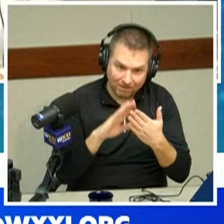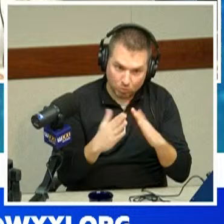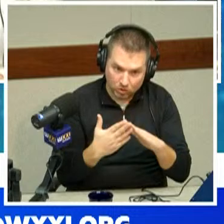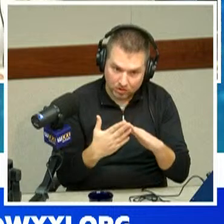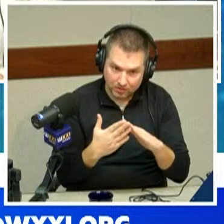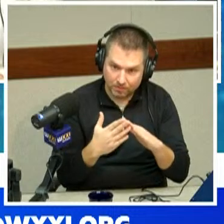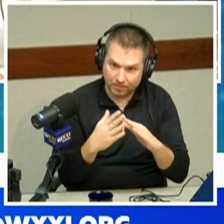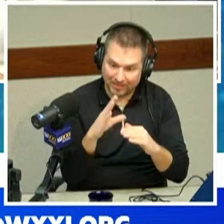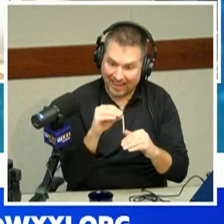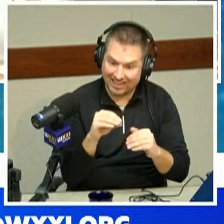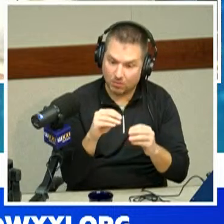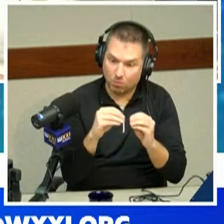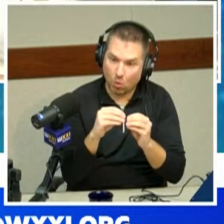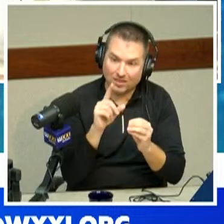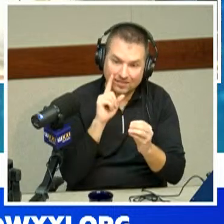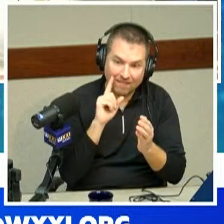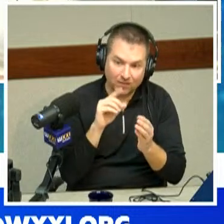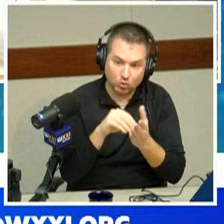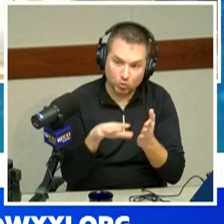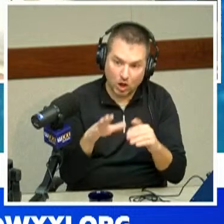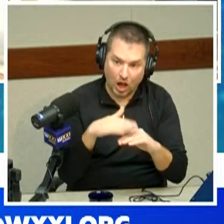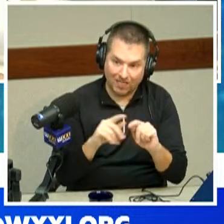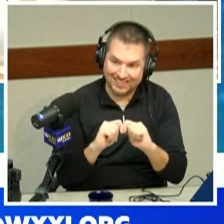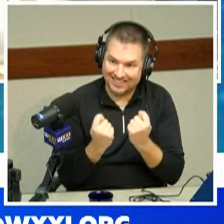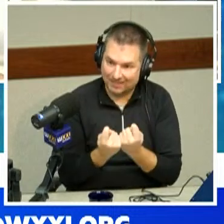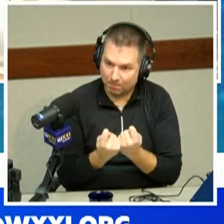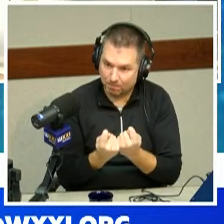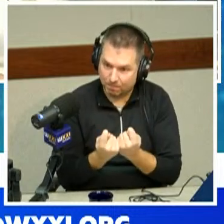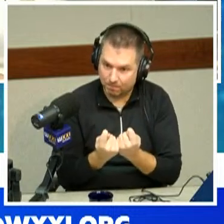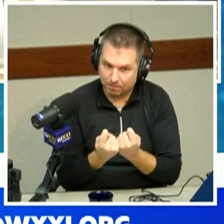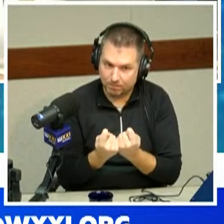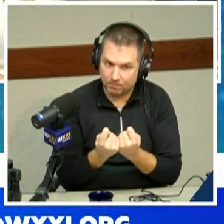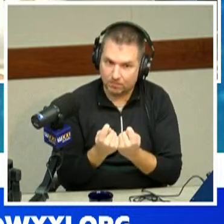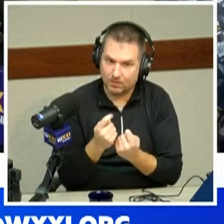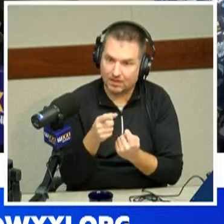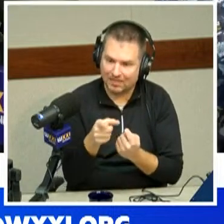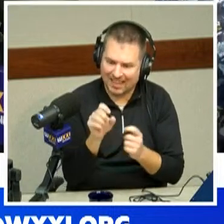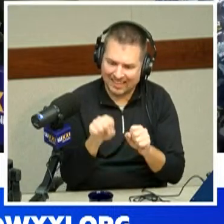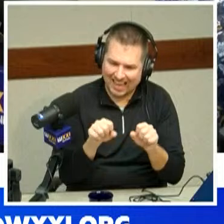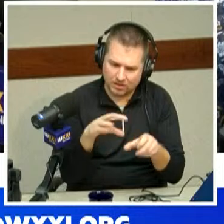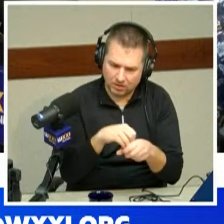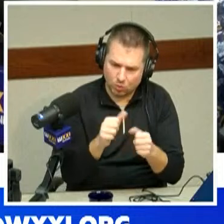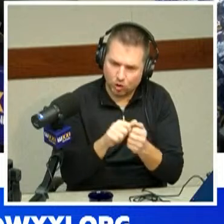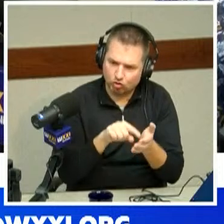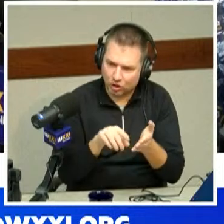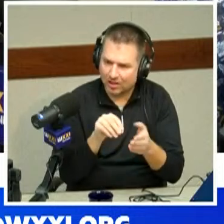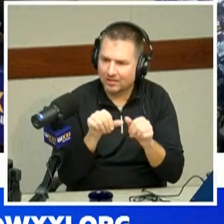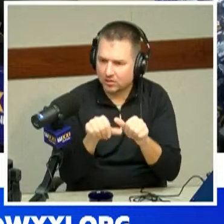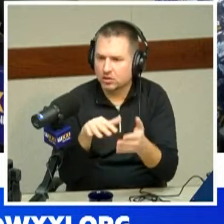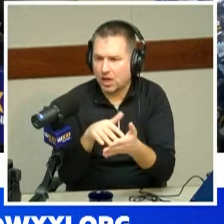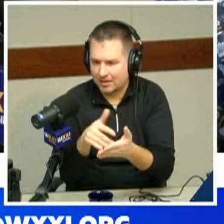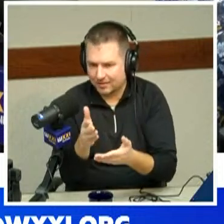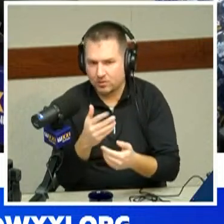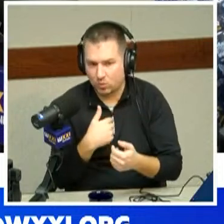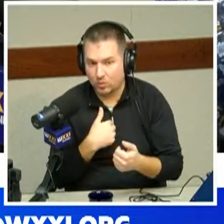the team would be able to you know participate in the research and conduct study we had